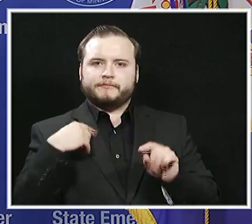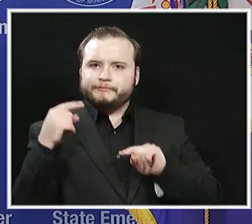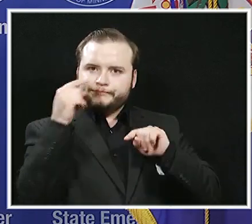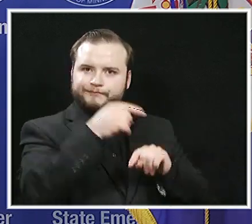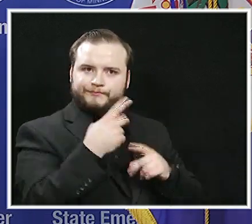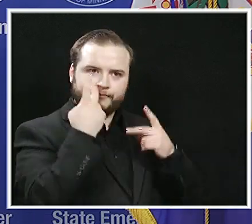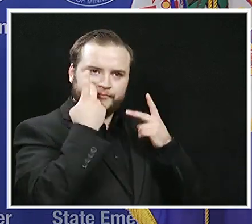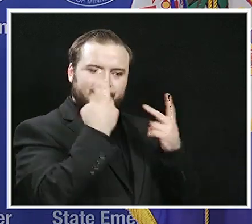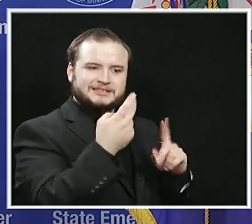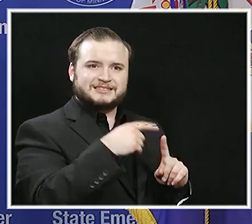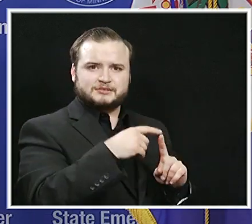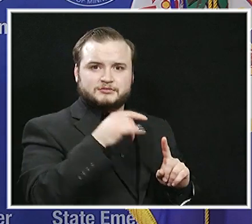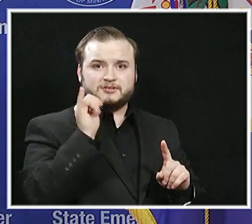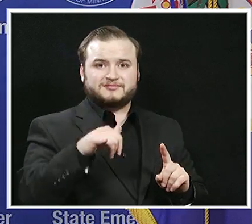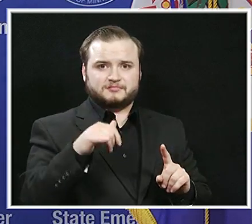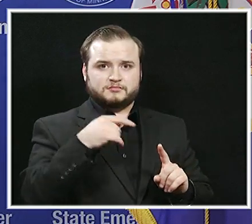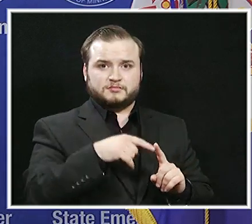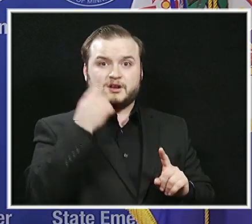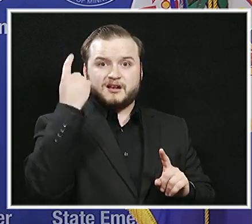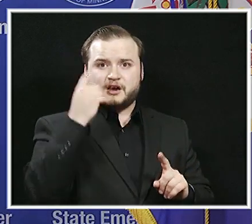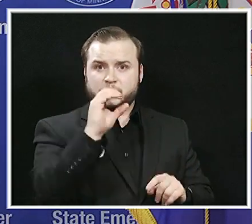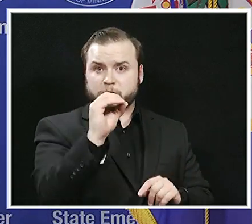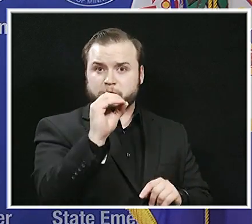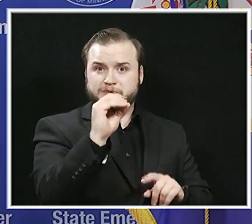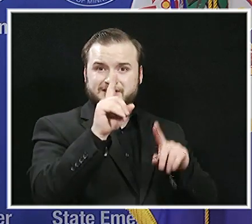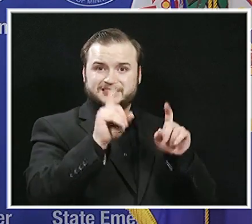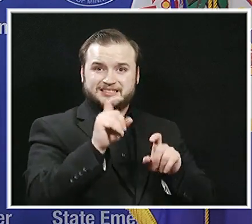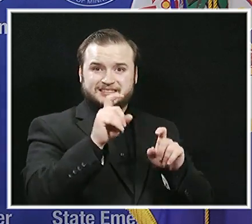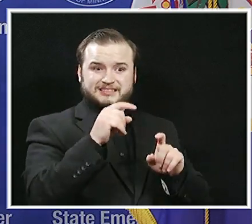questions, we were down in Worthington yesterday, I'll answer at the end on the situation down there, we